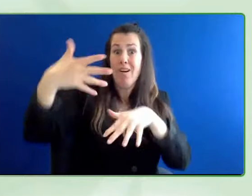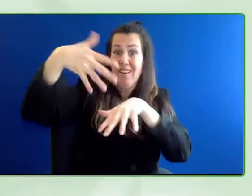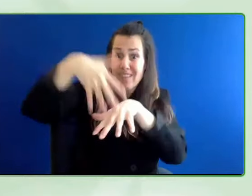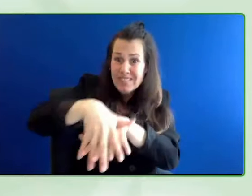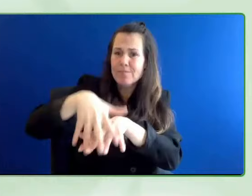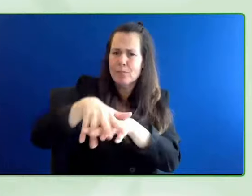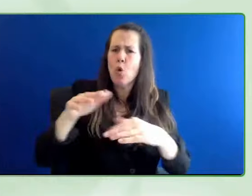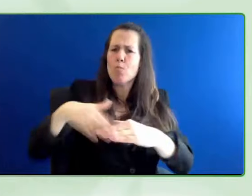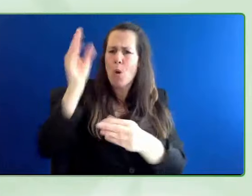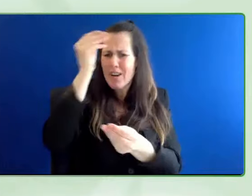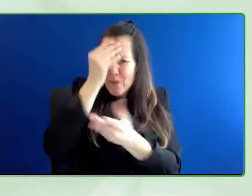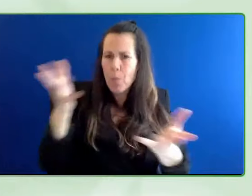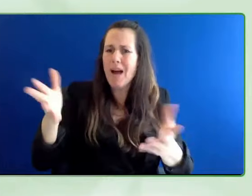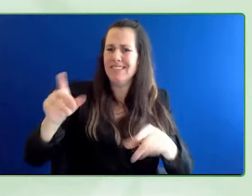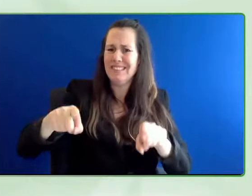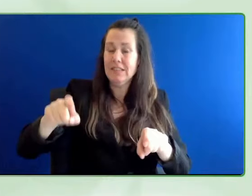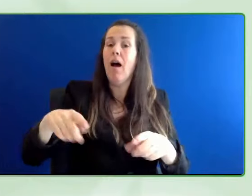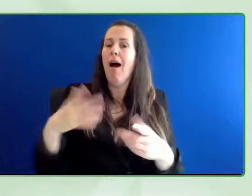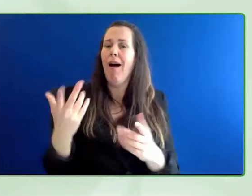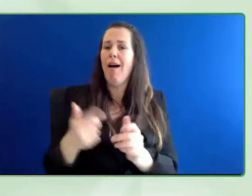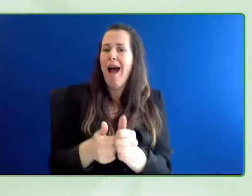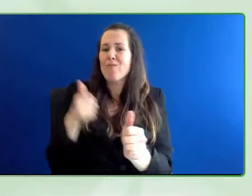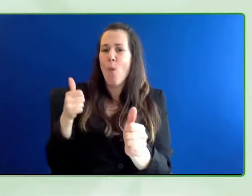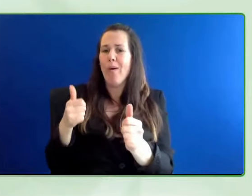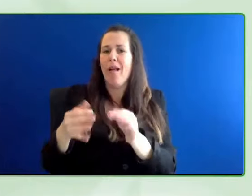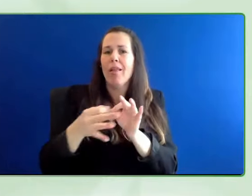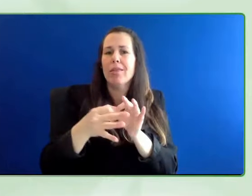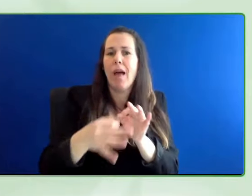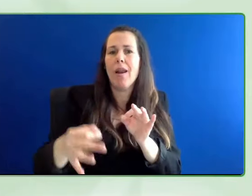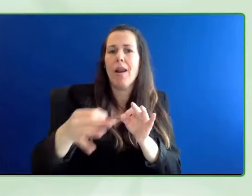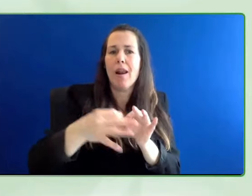people who can work in this field but also availability.